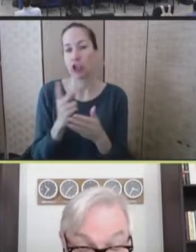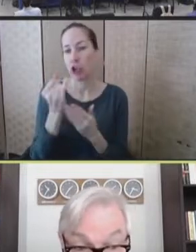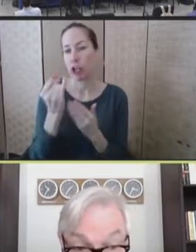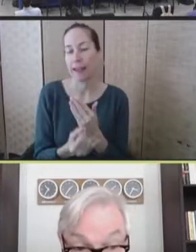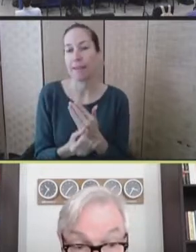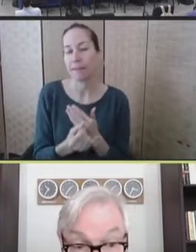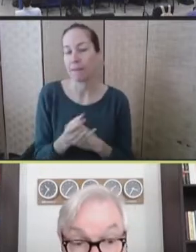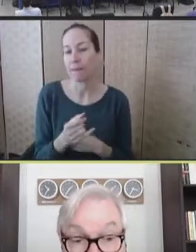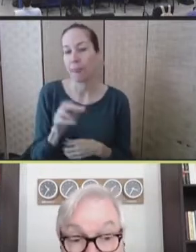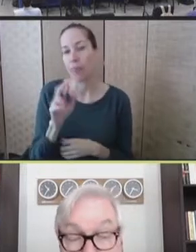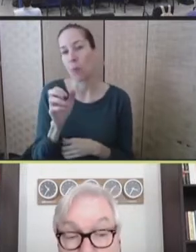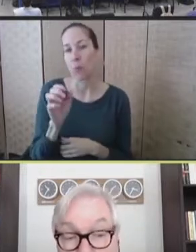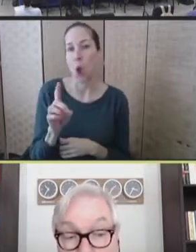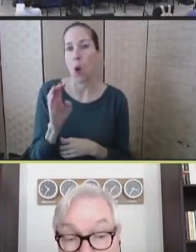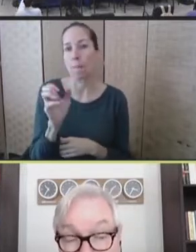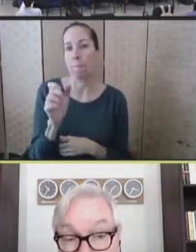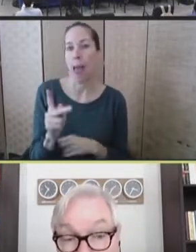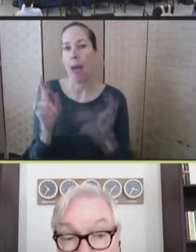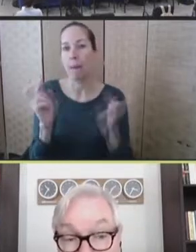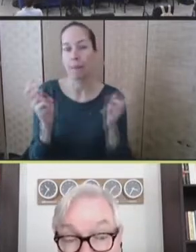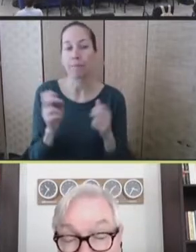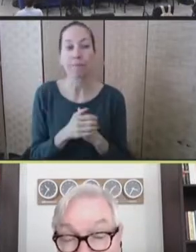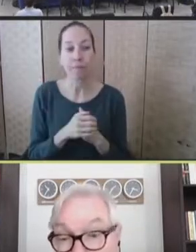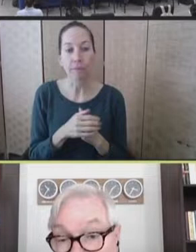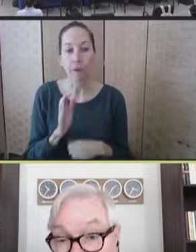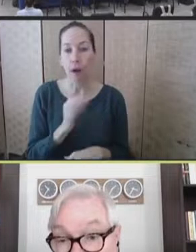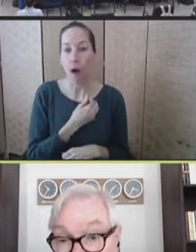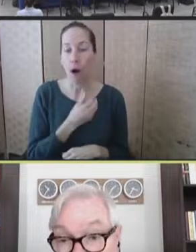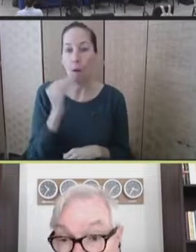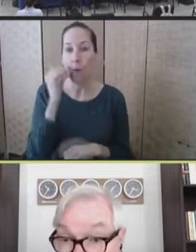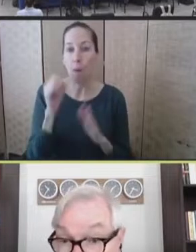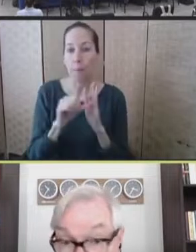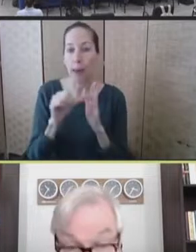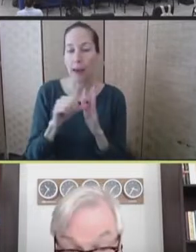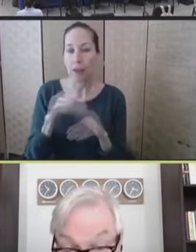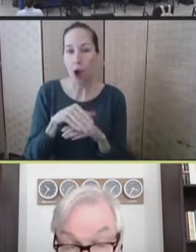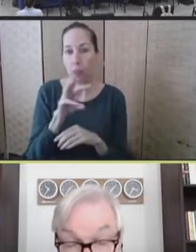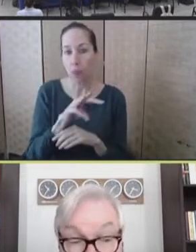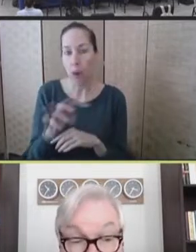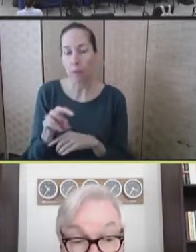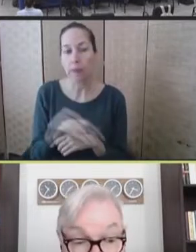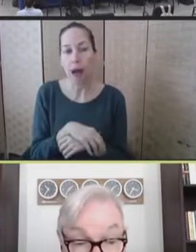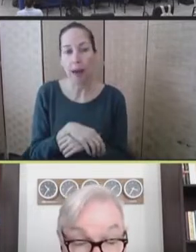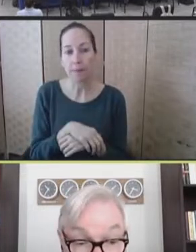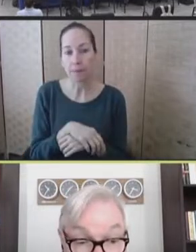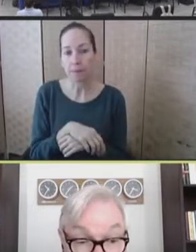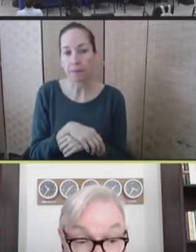What you see here is our homepage on our website, which is available to all obviously.